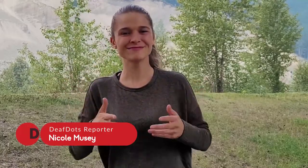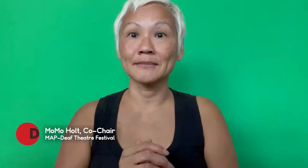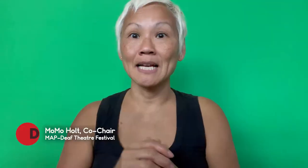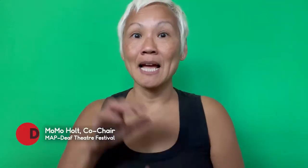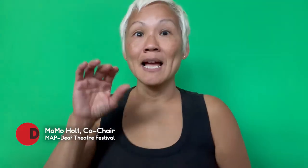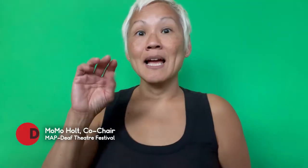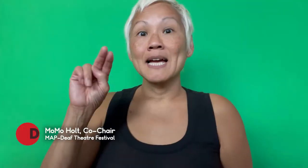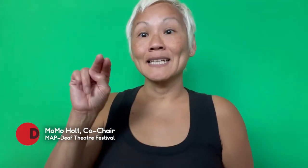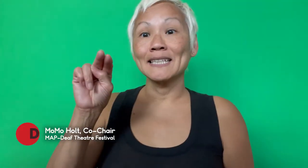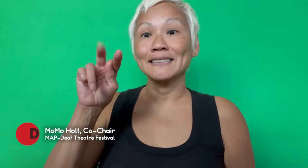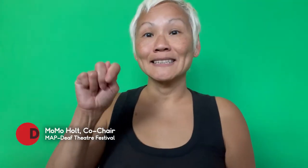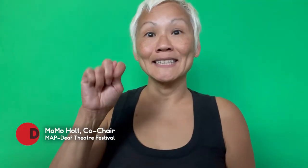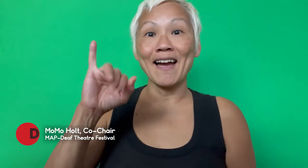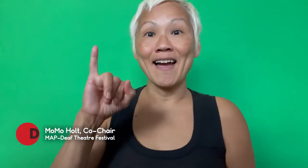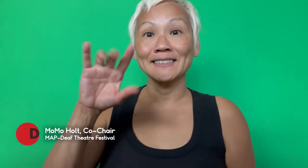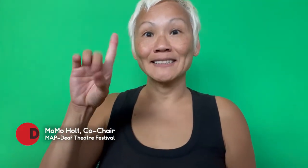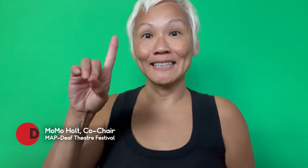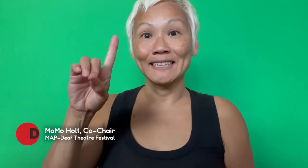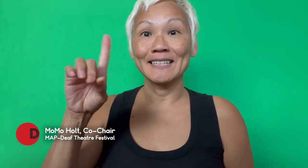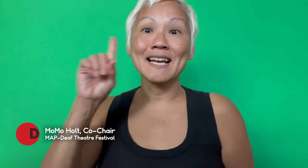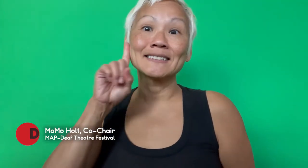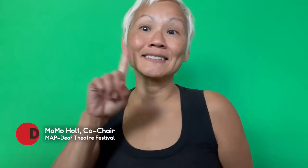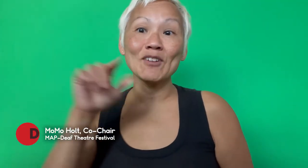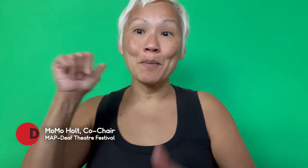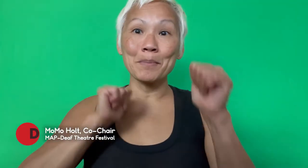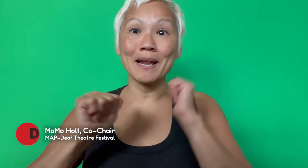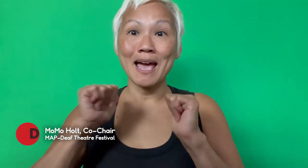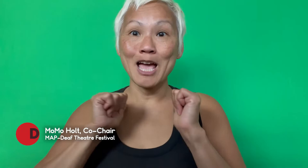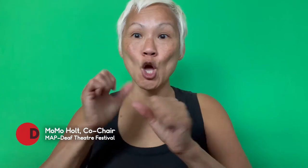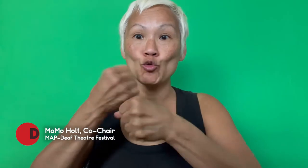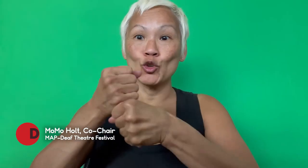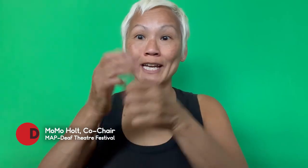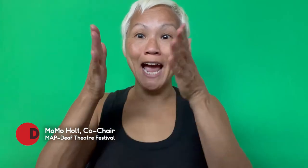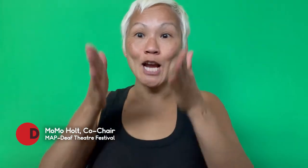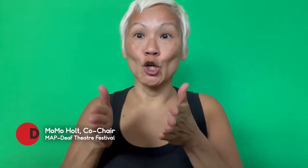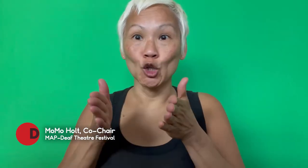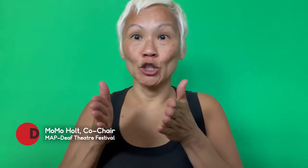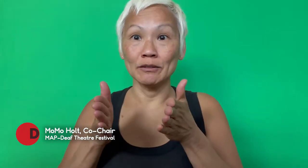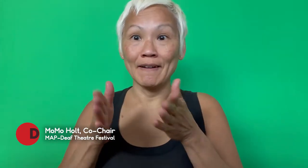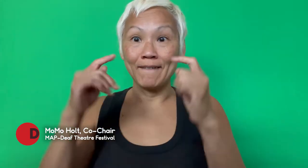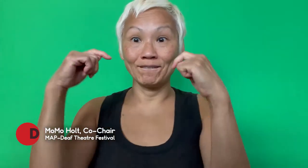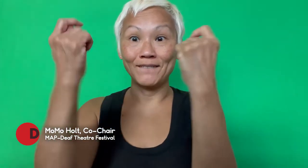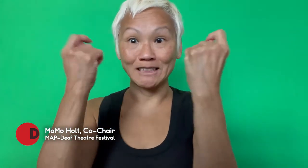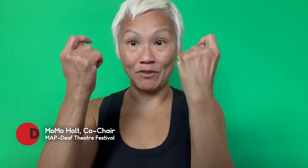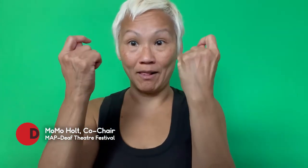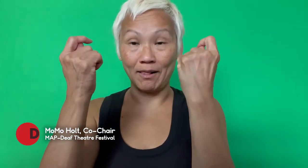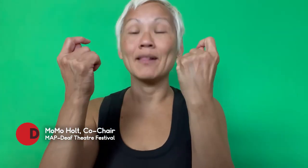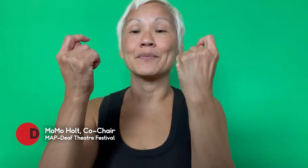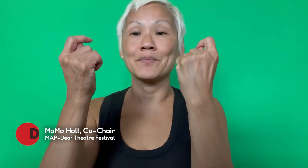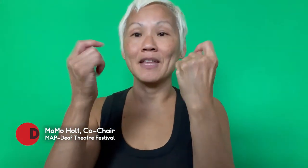NTID Deaf Play Creator Festival, Feb 22, 2022.